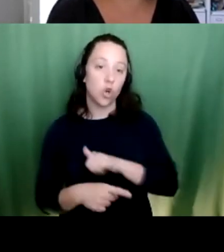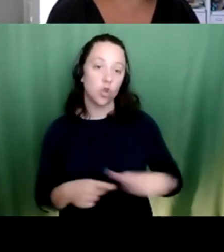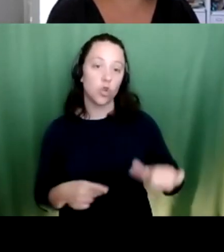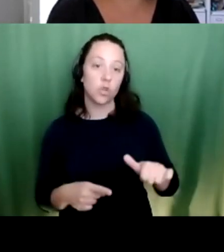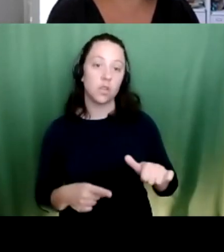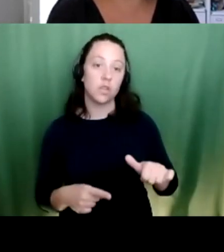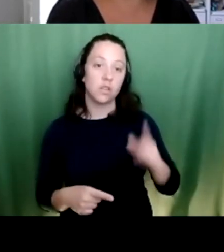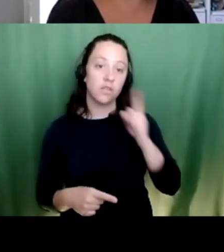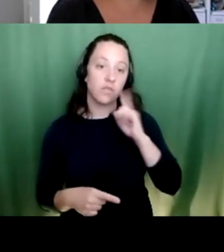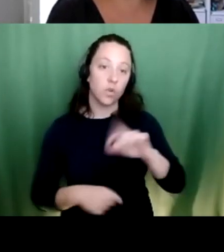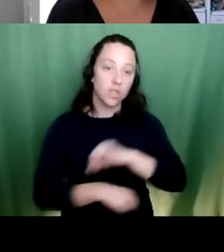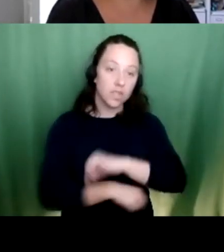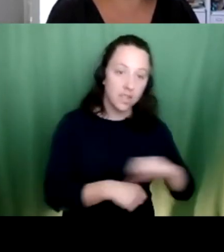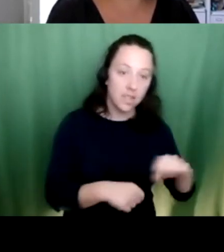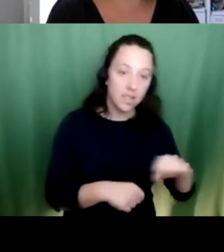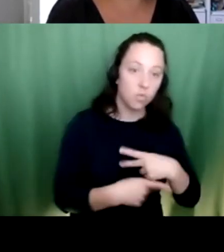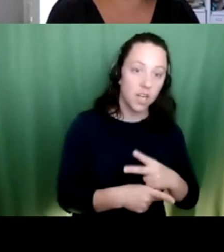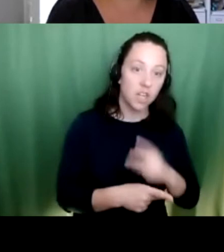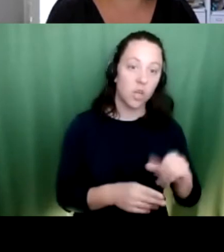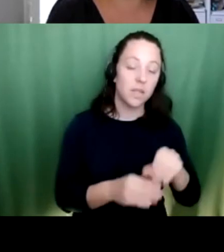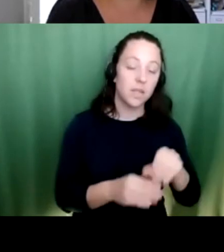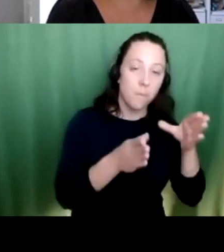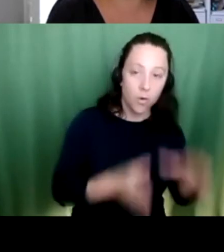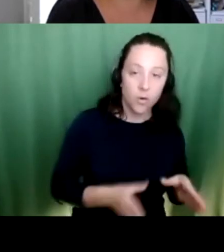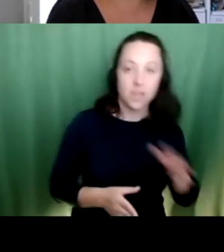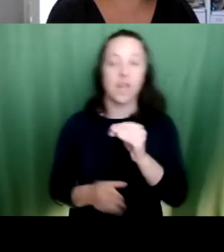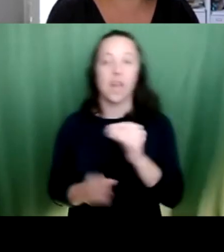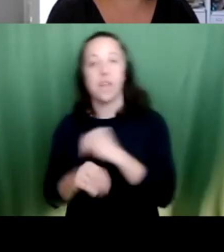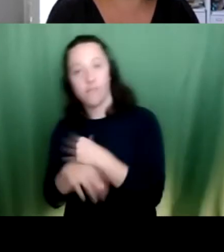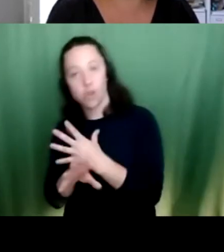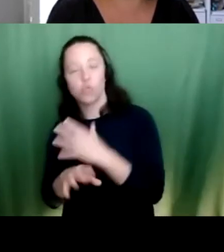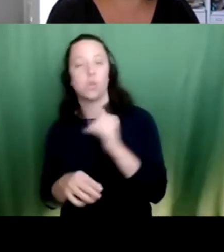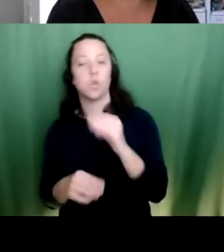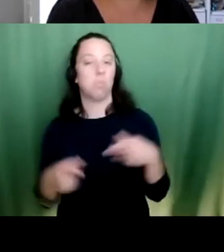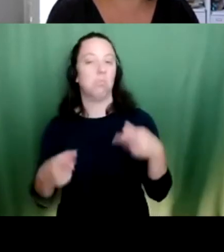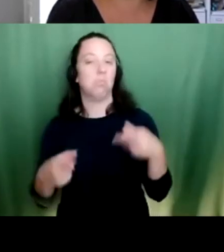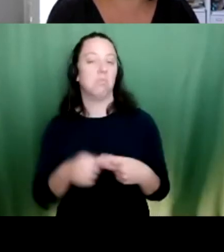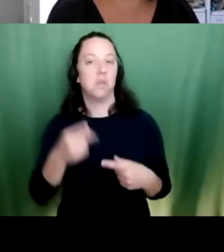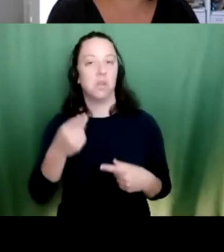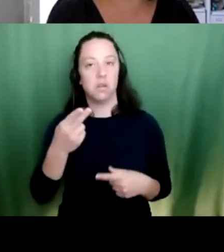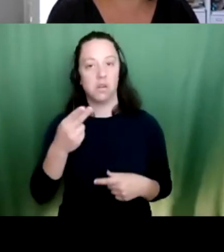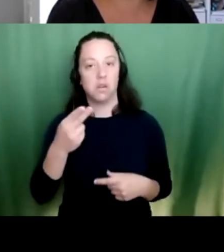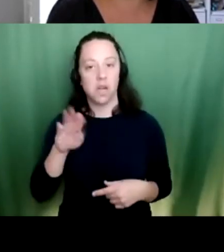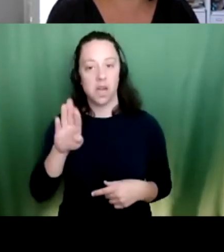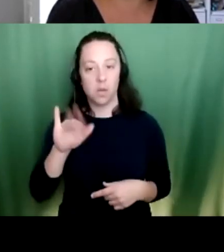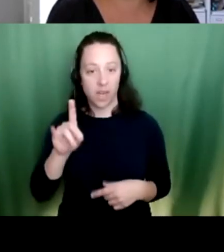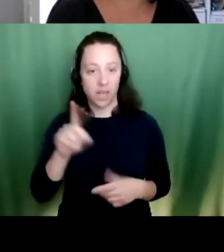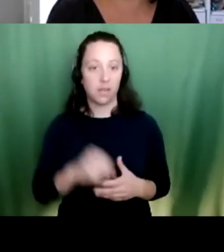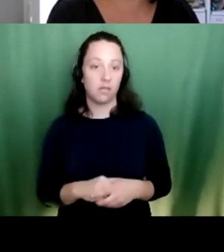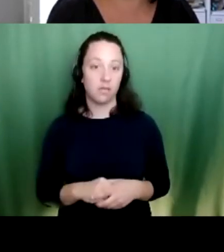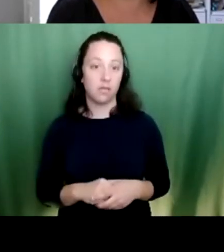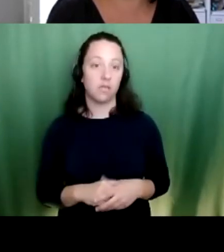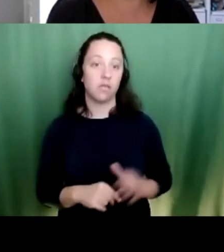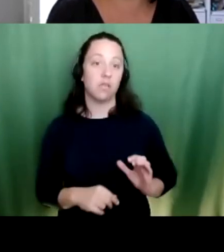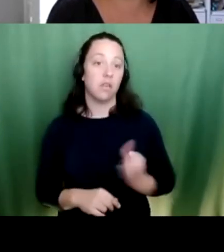virtual hybrid. We did want our actors who were at home to turn on cameras when they were at home